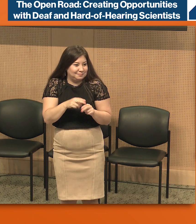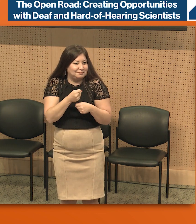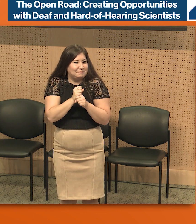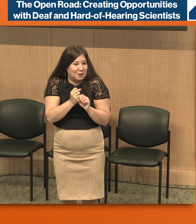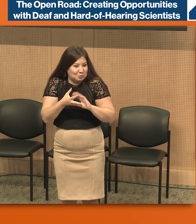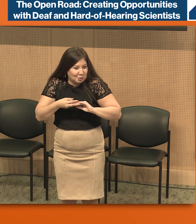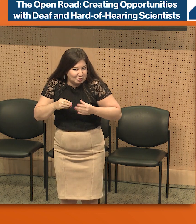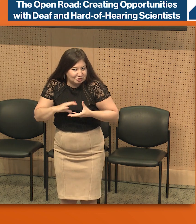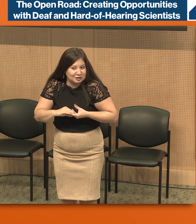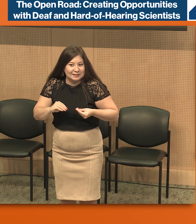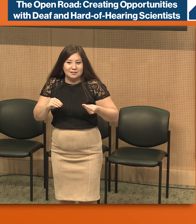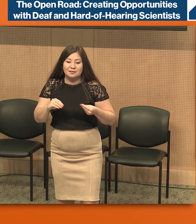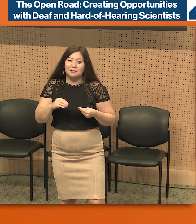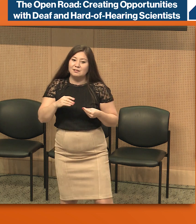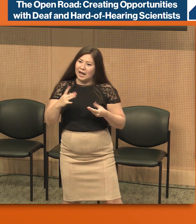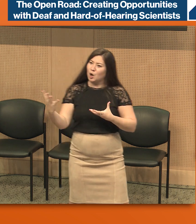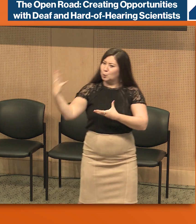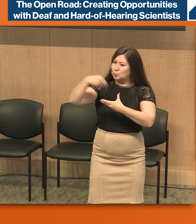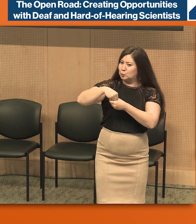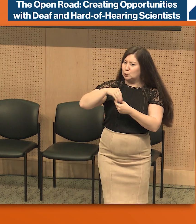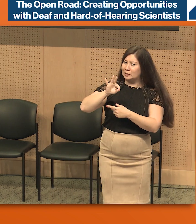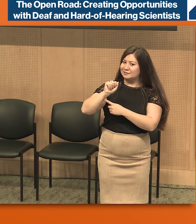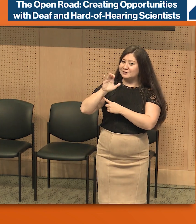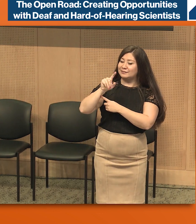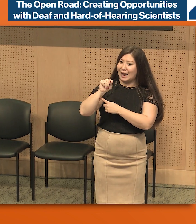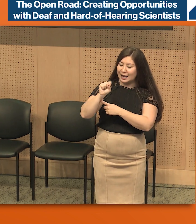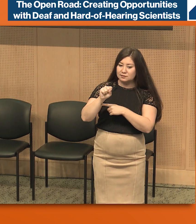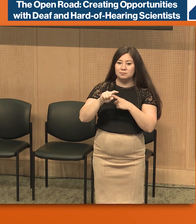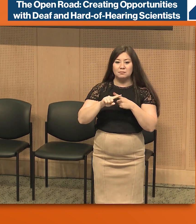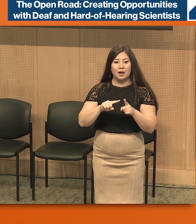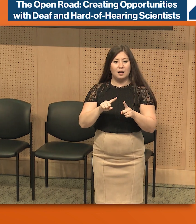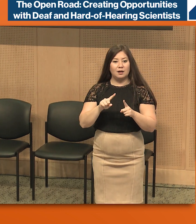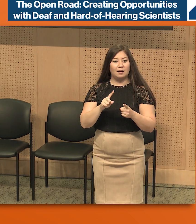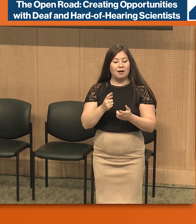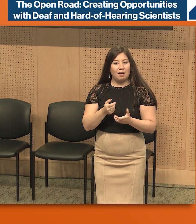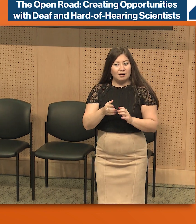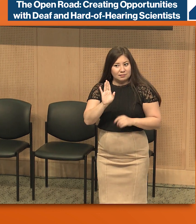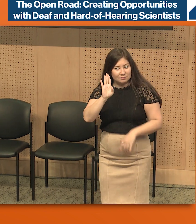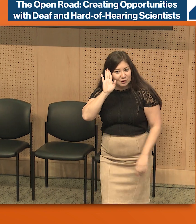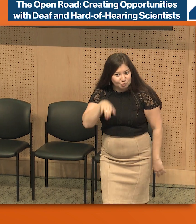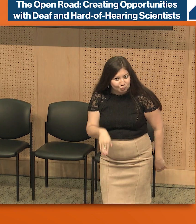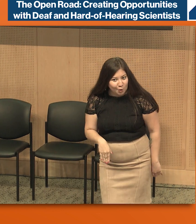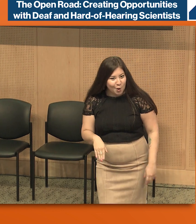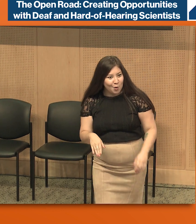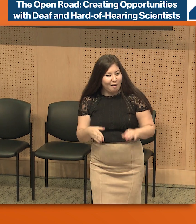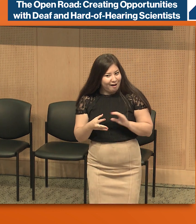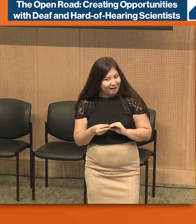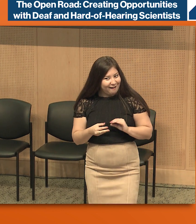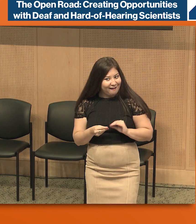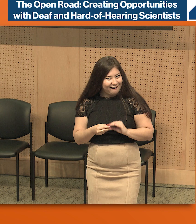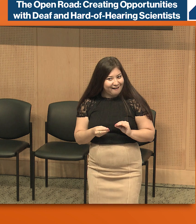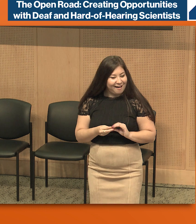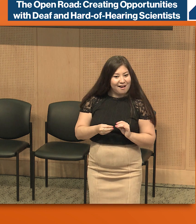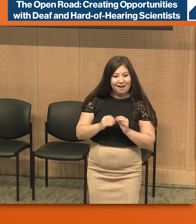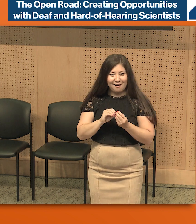Make it a story. Make it relatable. Include the facts in your story. Make it more conversational.